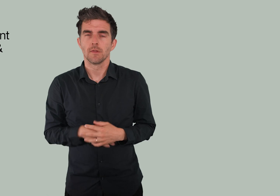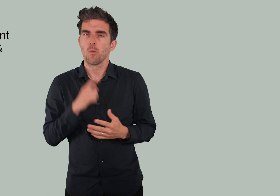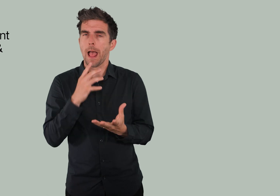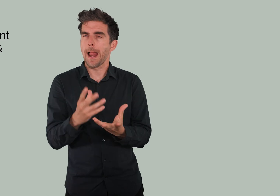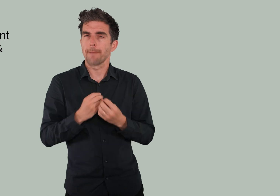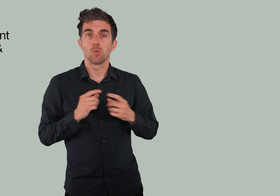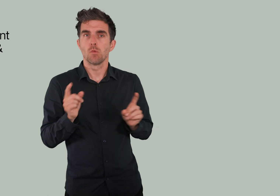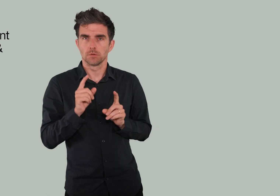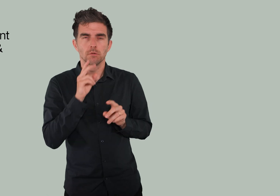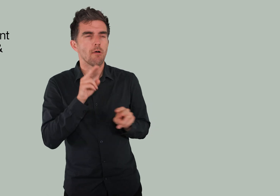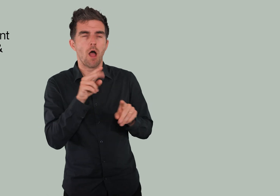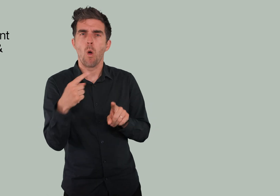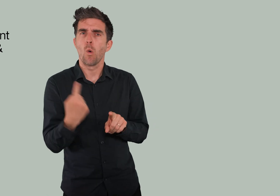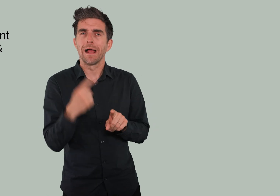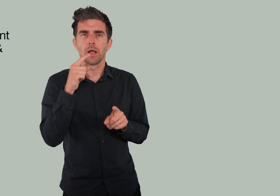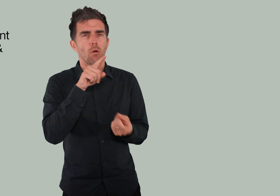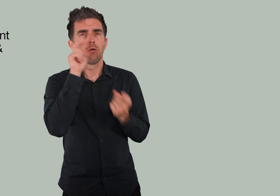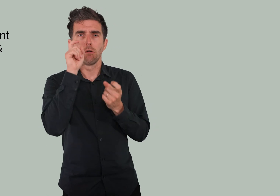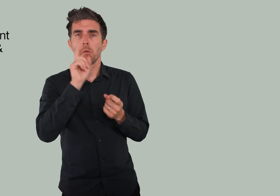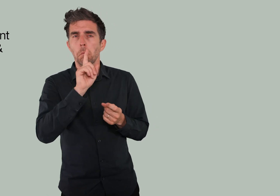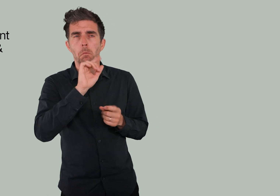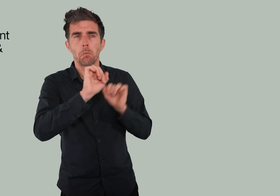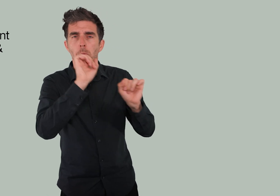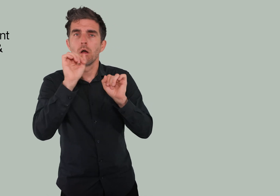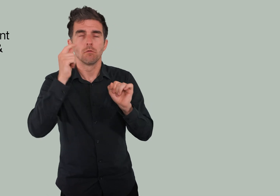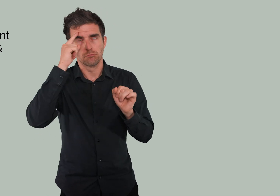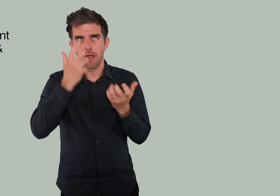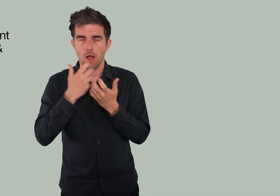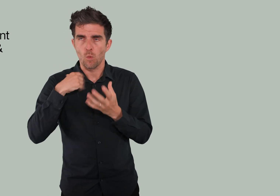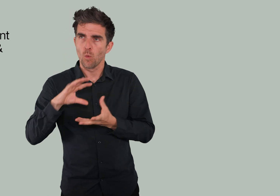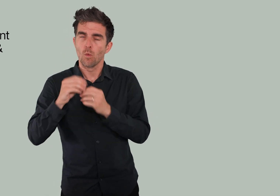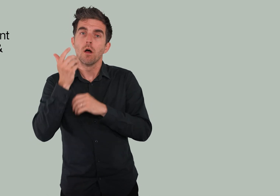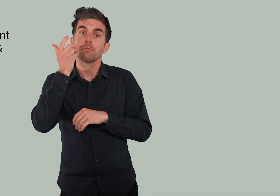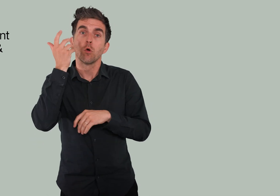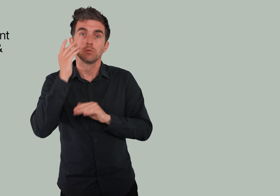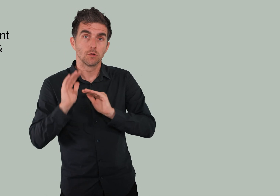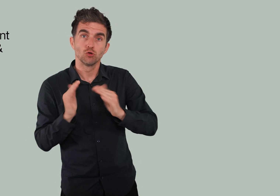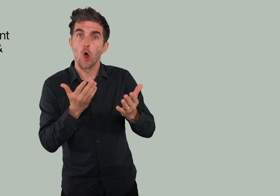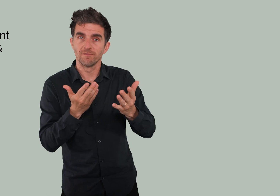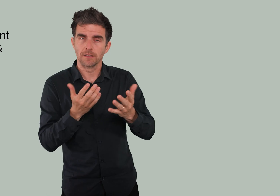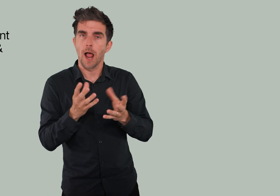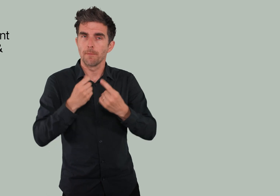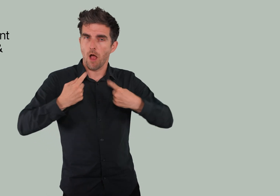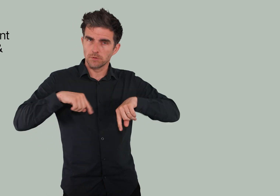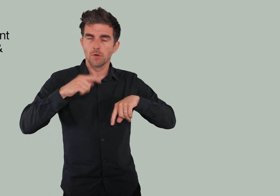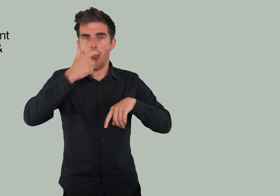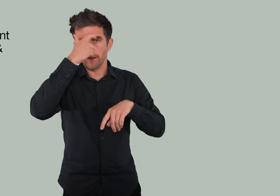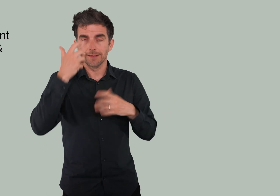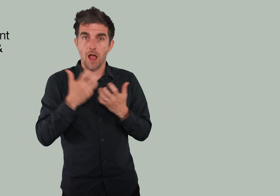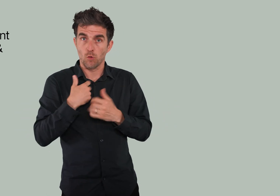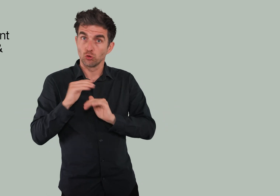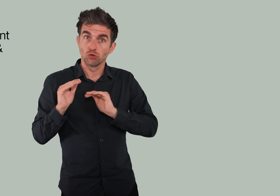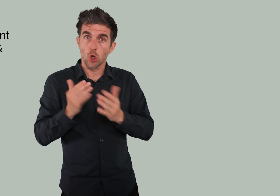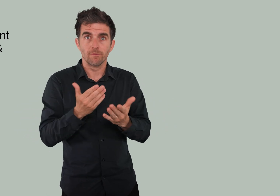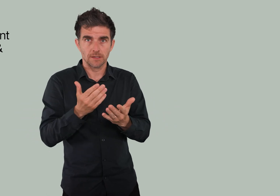These enable us to provide rapid insights to feed into the design of future services,